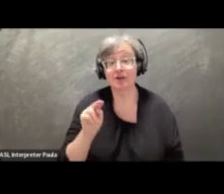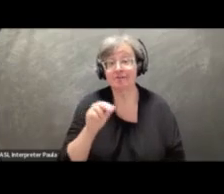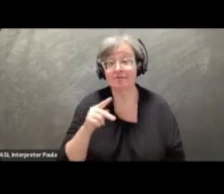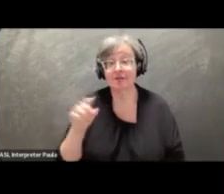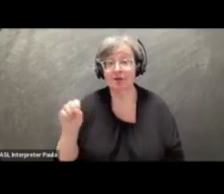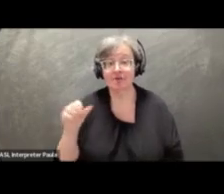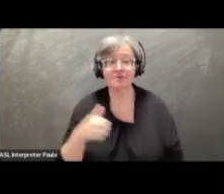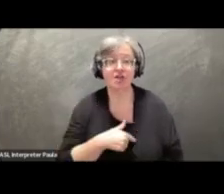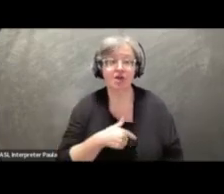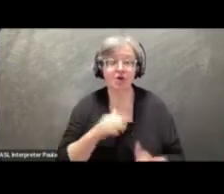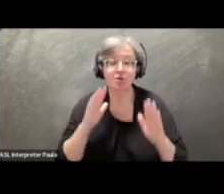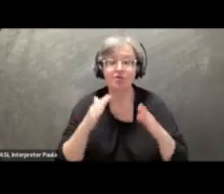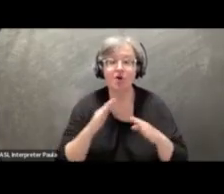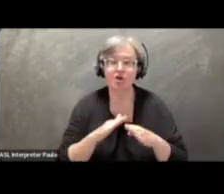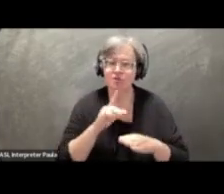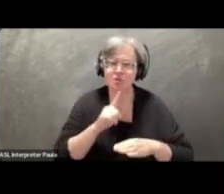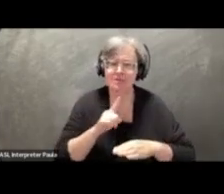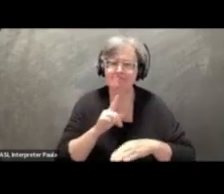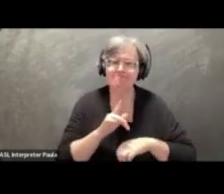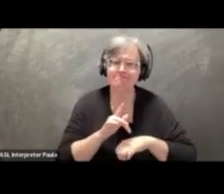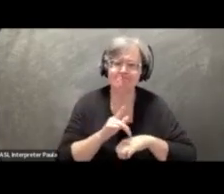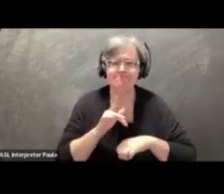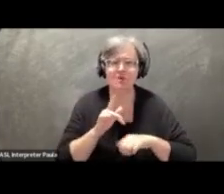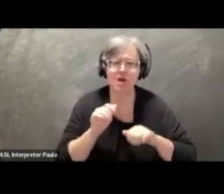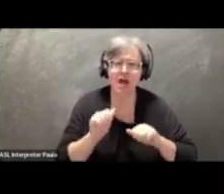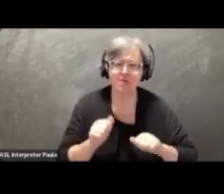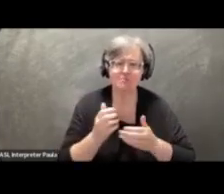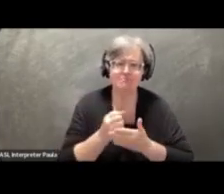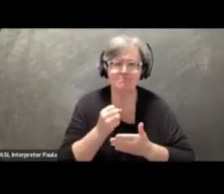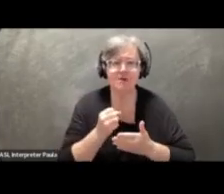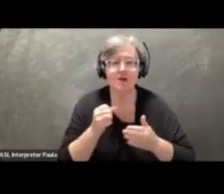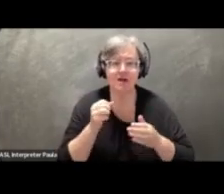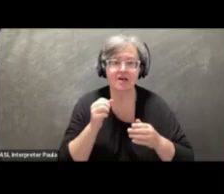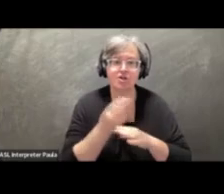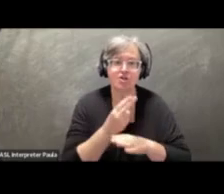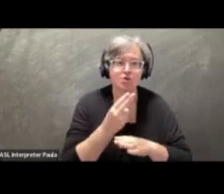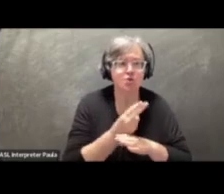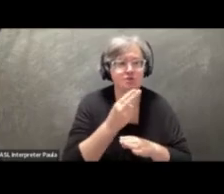the tangible application of person-centered practices within systems, and what that looks